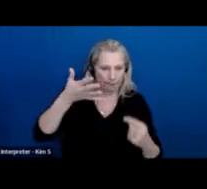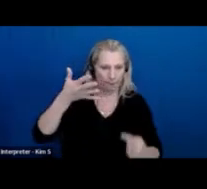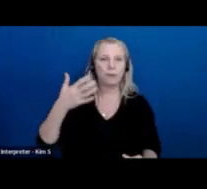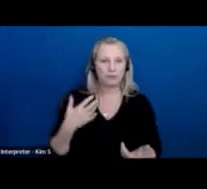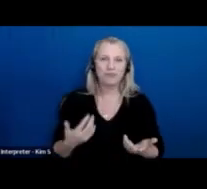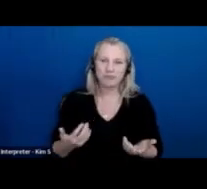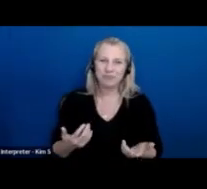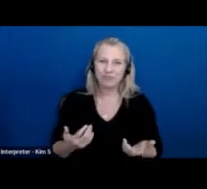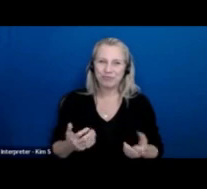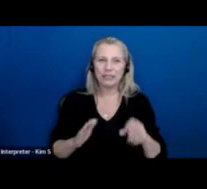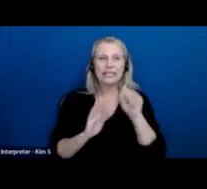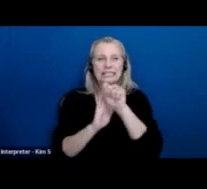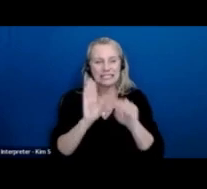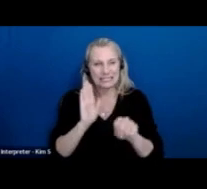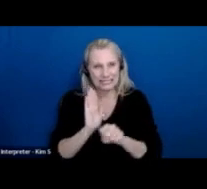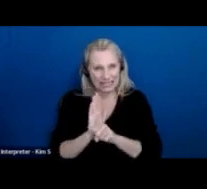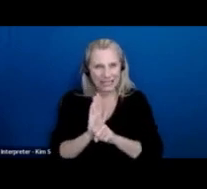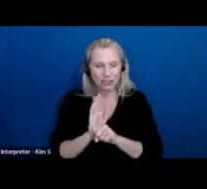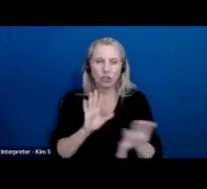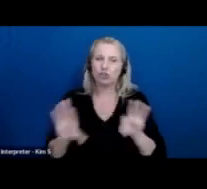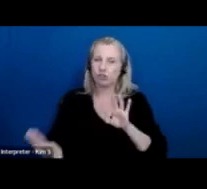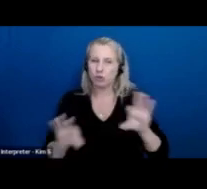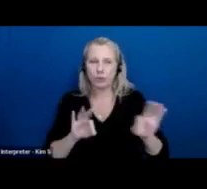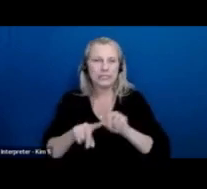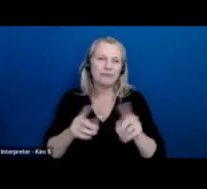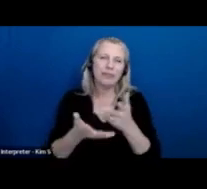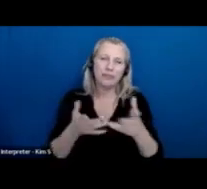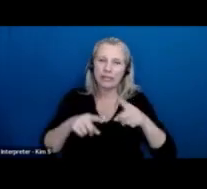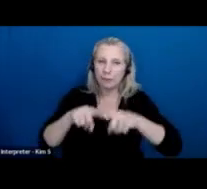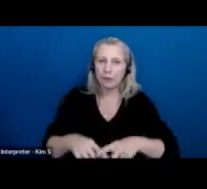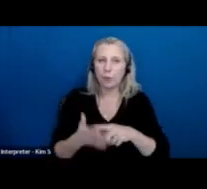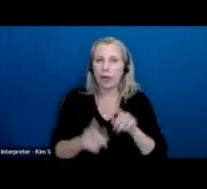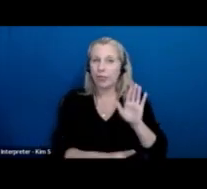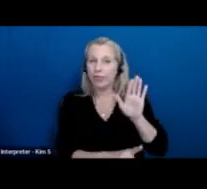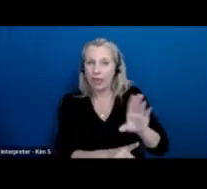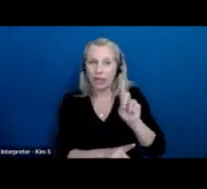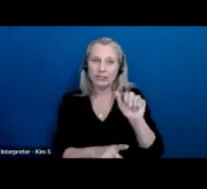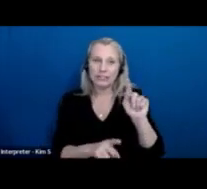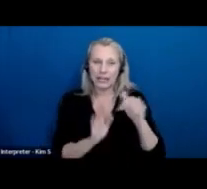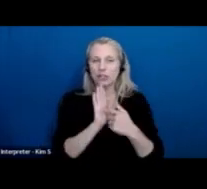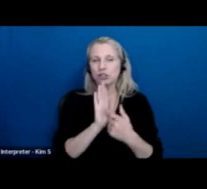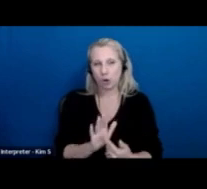States choose various things, depending on you know, what their data show, and they're